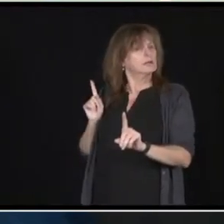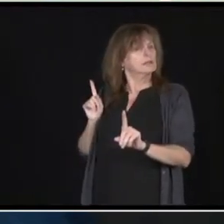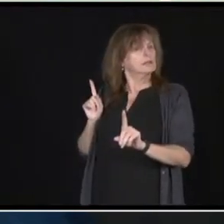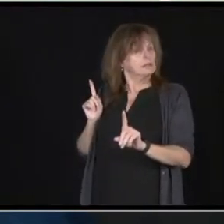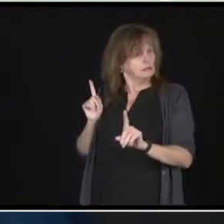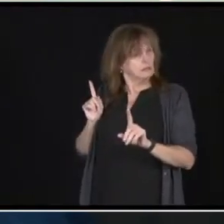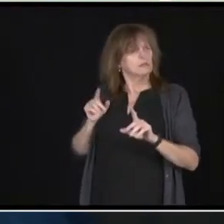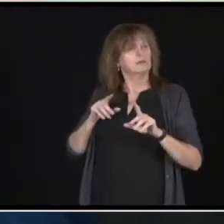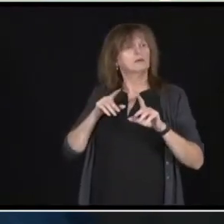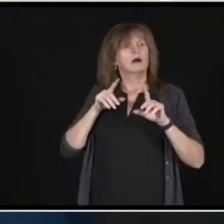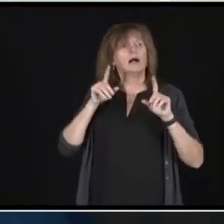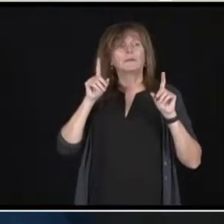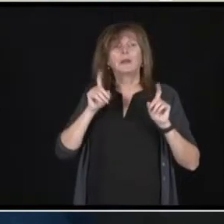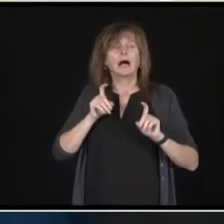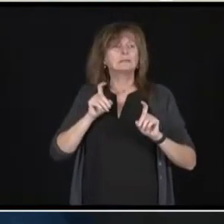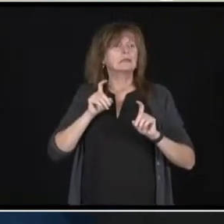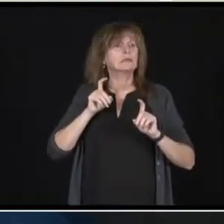because not everybody goes for a test.